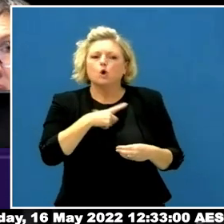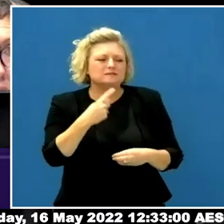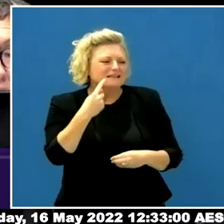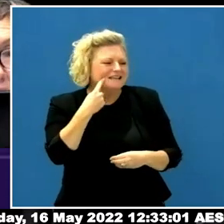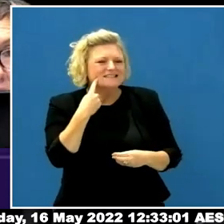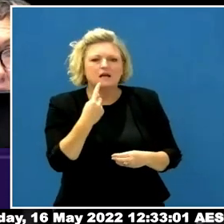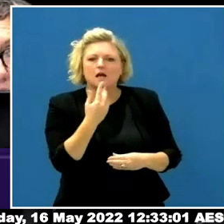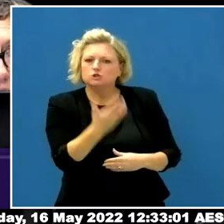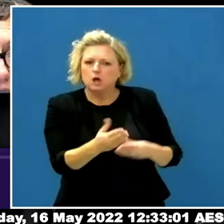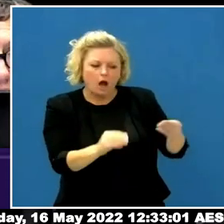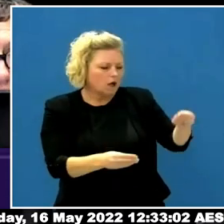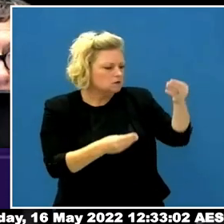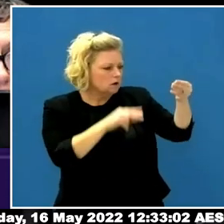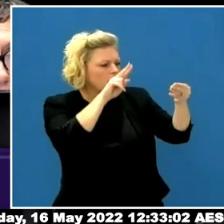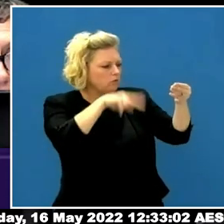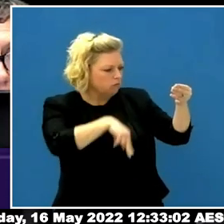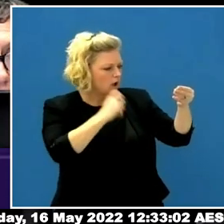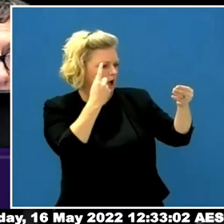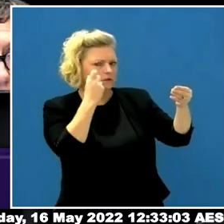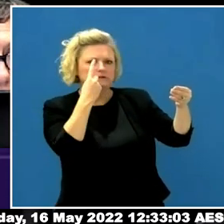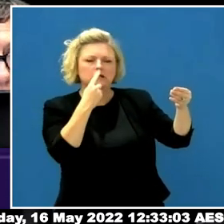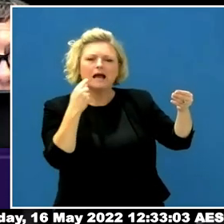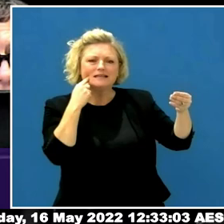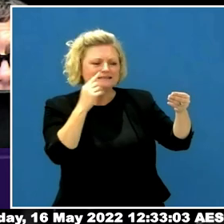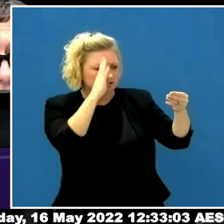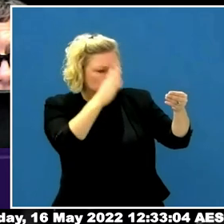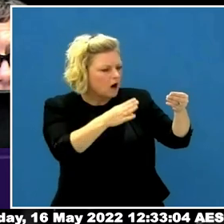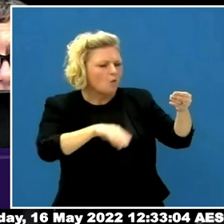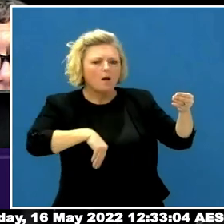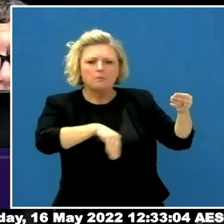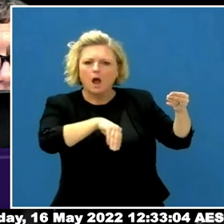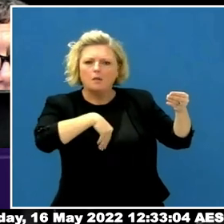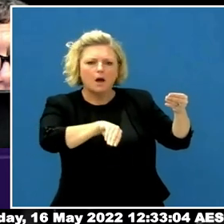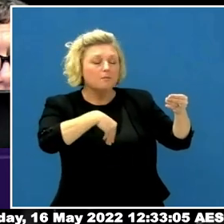I understand what I'm paying for, or what NDIS is paying for, yes.